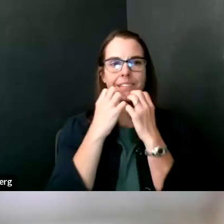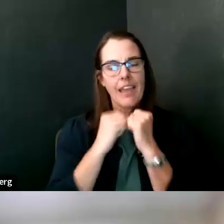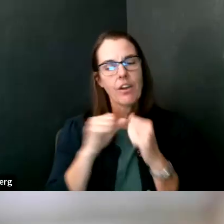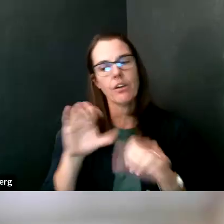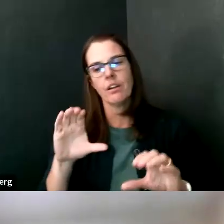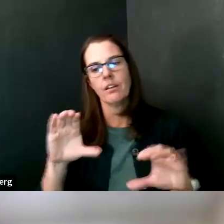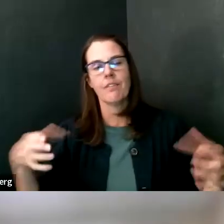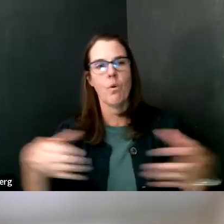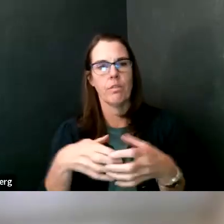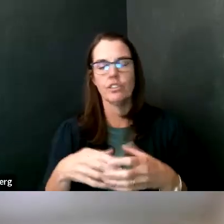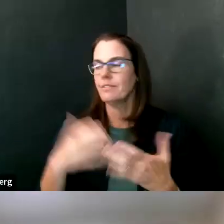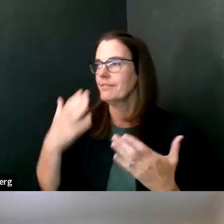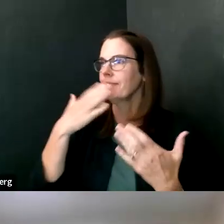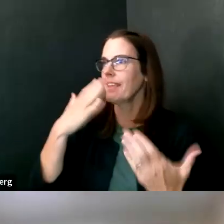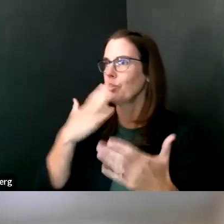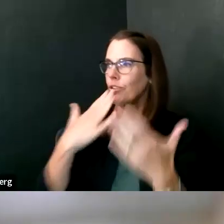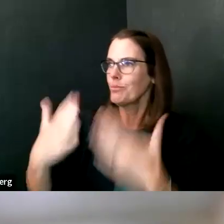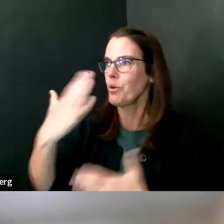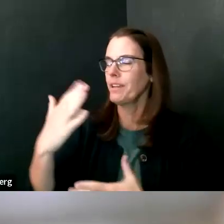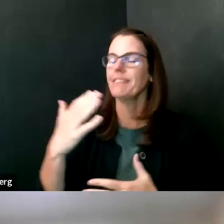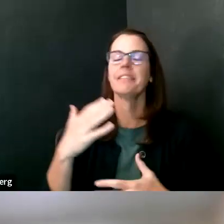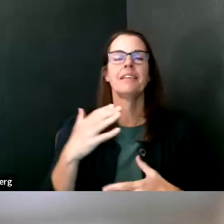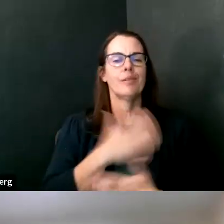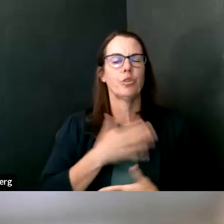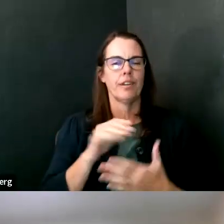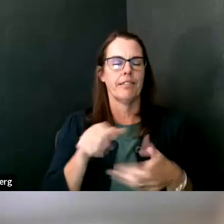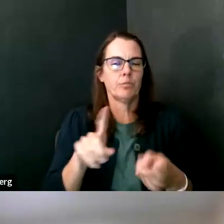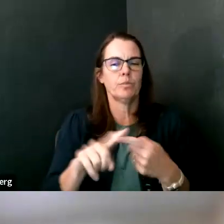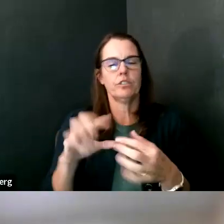uh, Vice Chair Hartung for the opportunity to comment. I'm Derek Flowers. I represent the Value